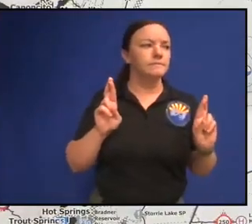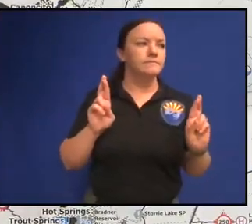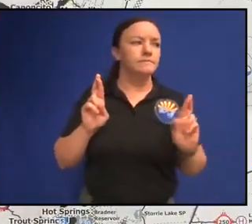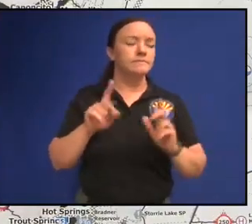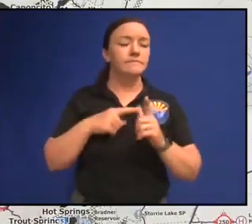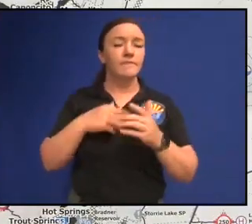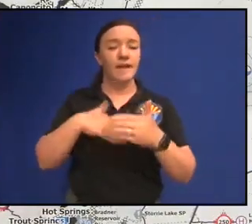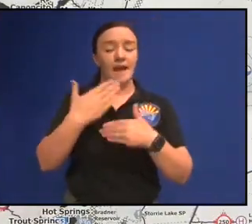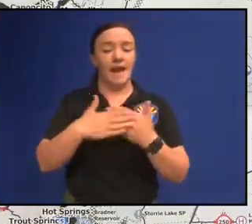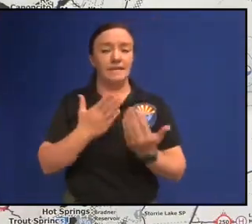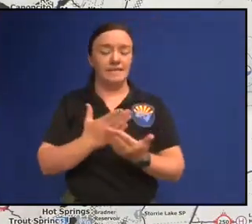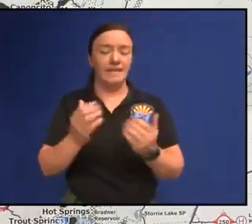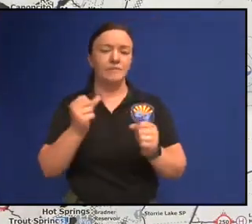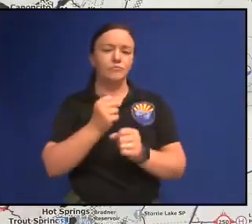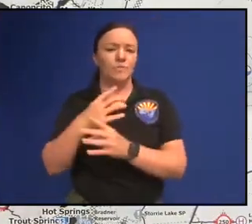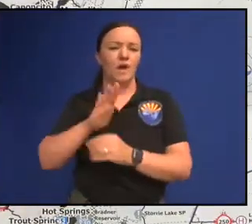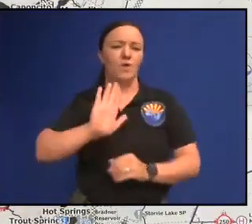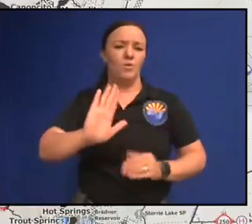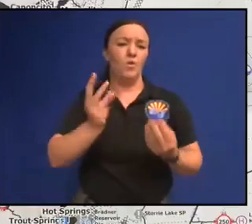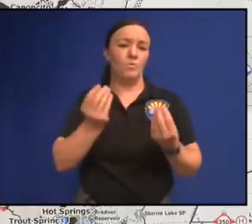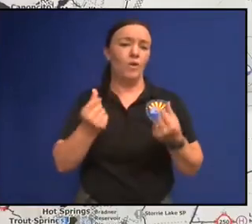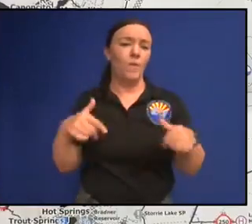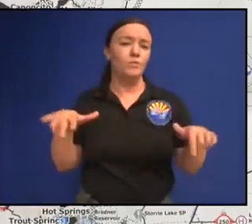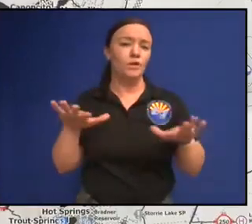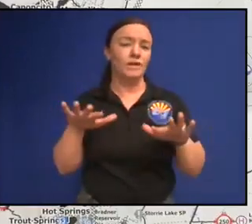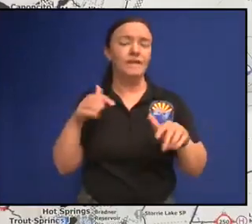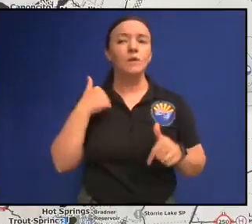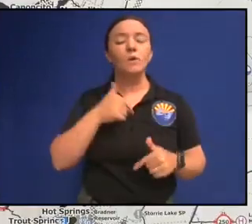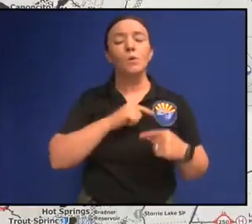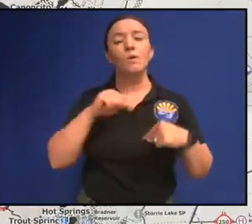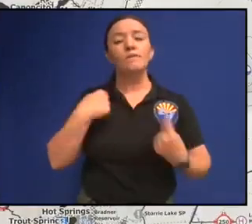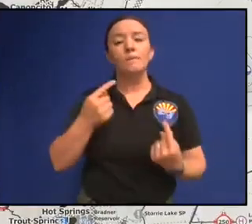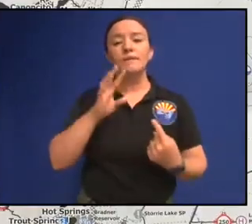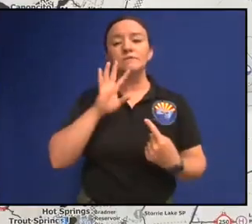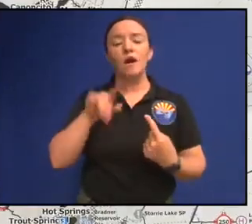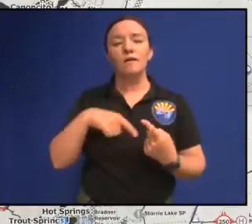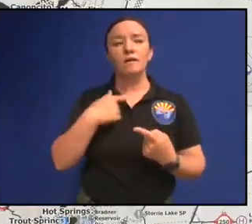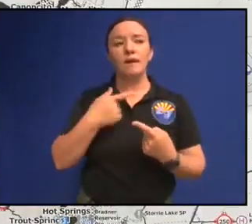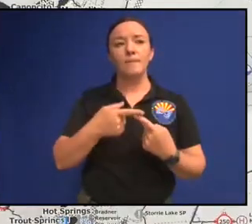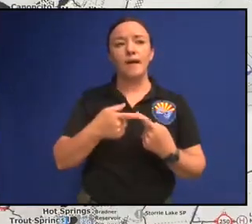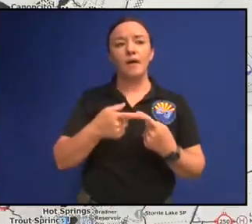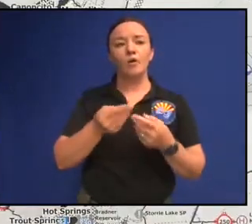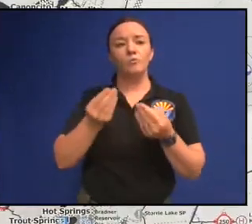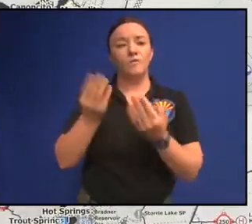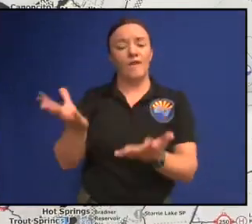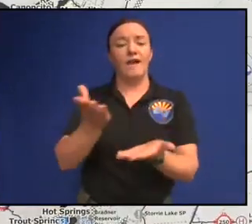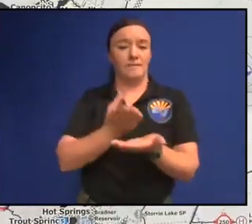I KNOW WE HAVE BEEN TALKING ABOUT PROVIDING MATERIALS FOR YOU TO DO THAT. THAT'S ALL IN THE WORKS RIGHT NOW.